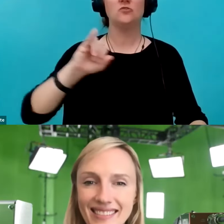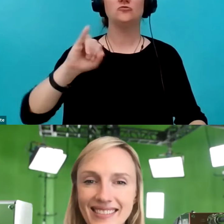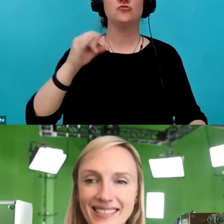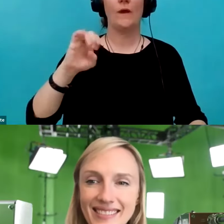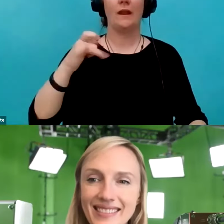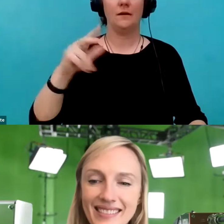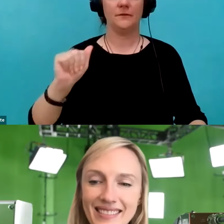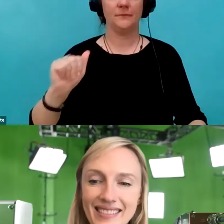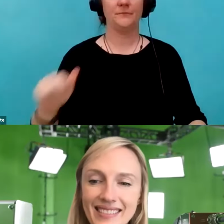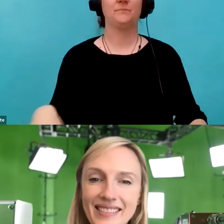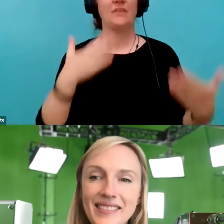Jonathan de Armas: Thank you for being here today.